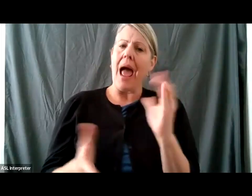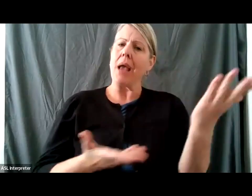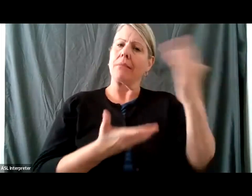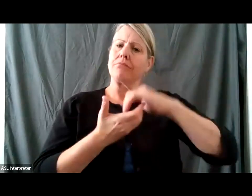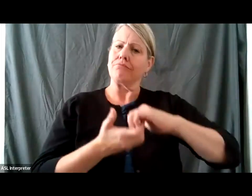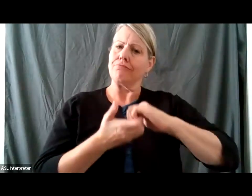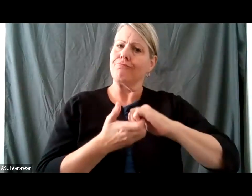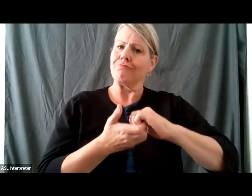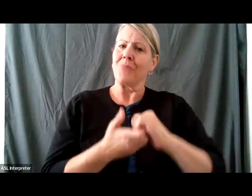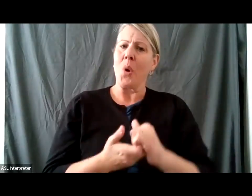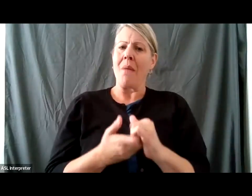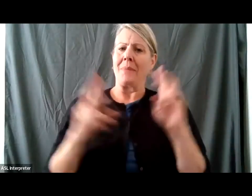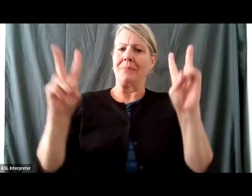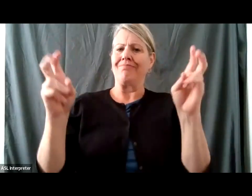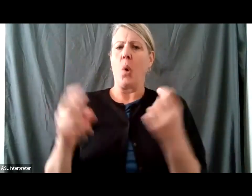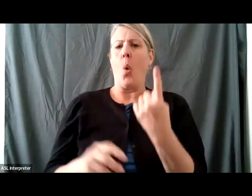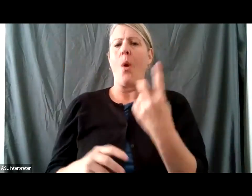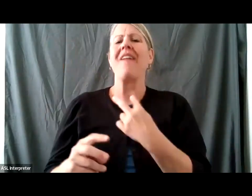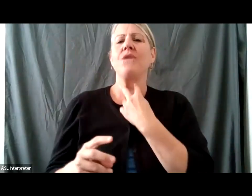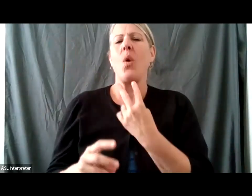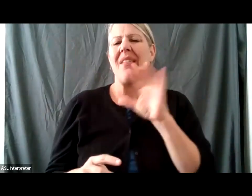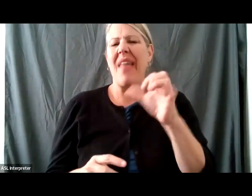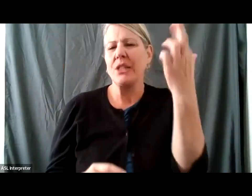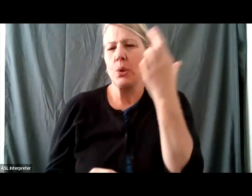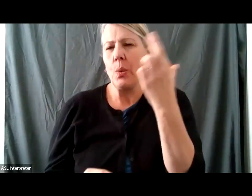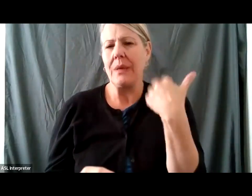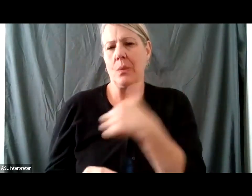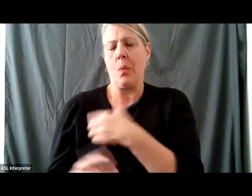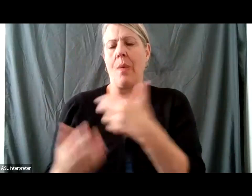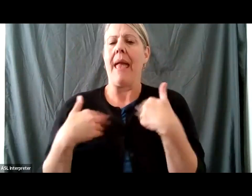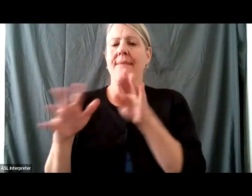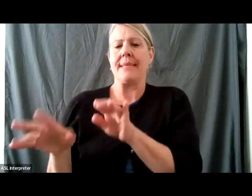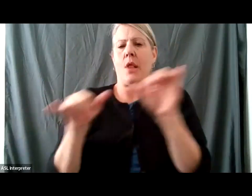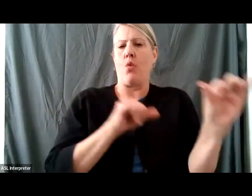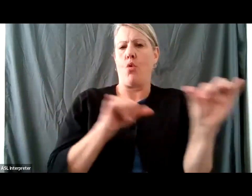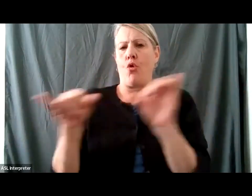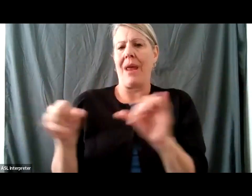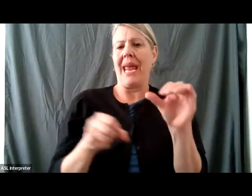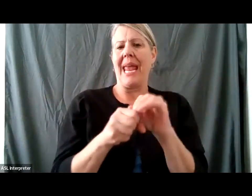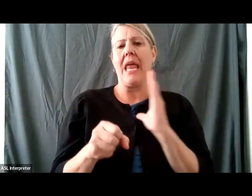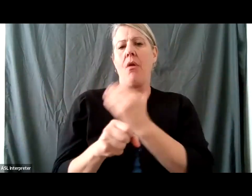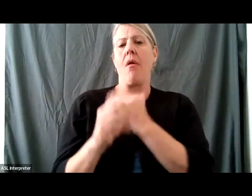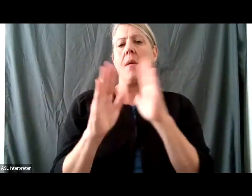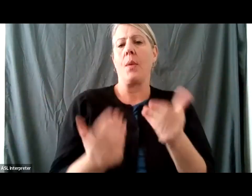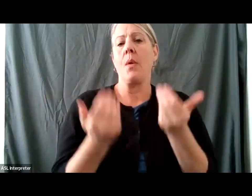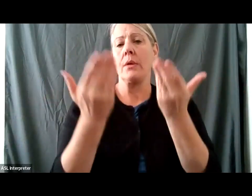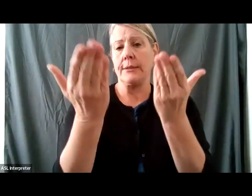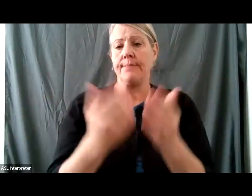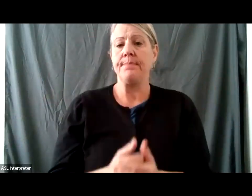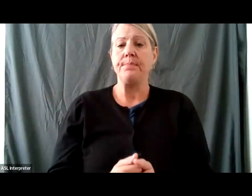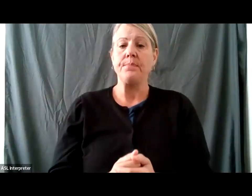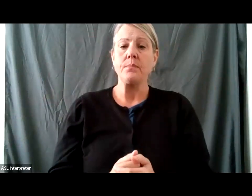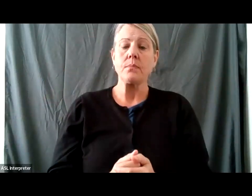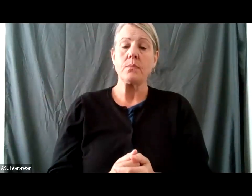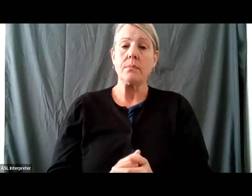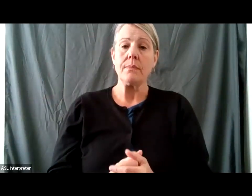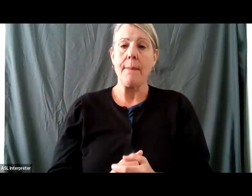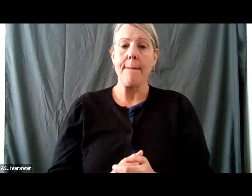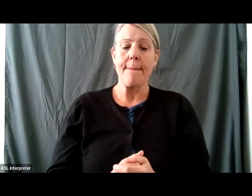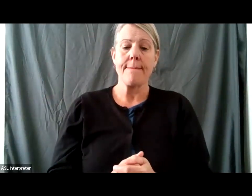our two regulations.